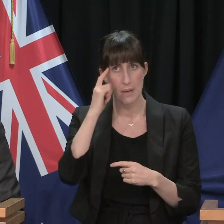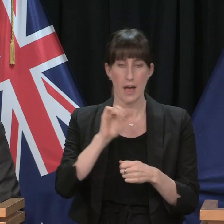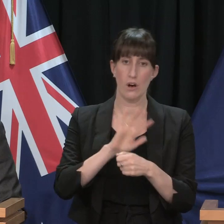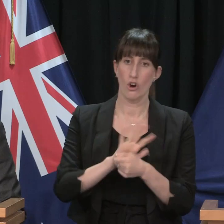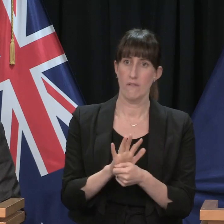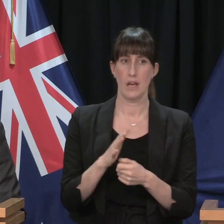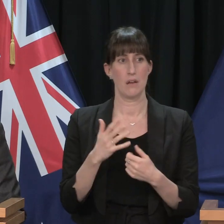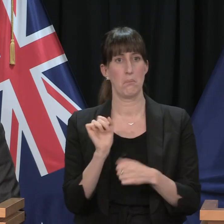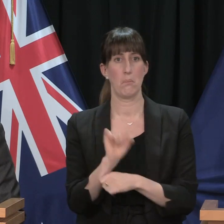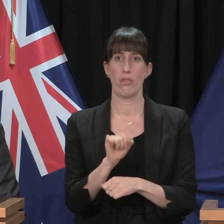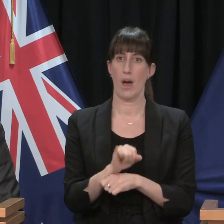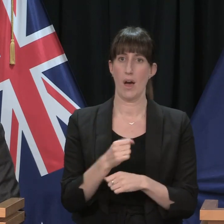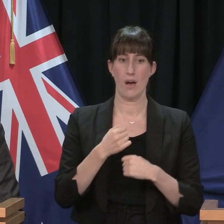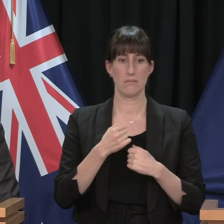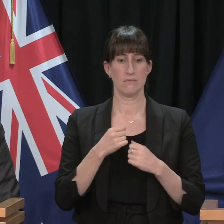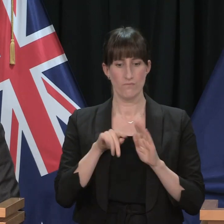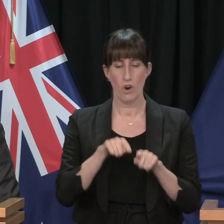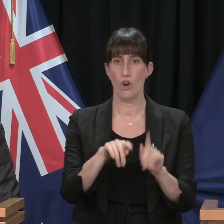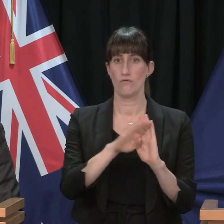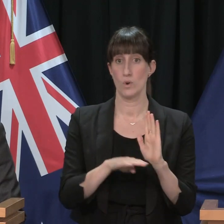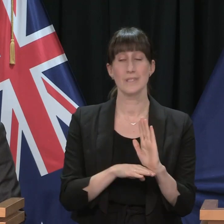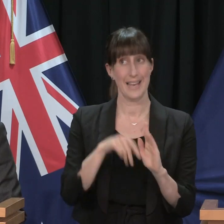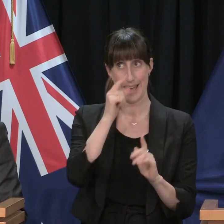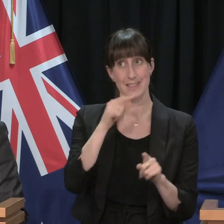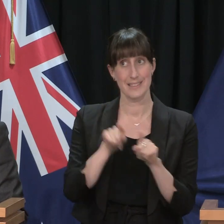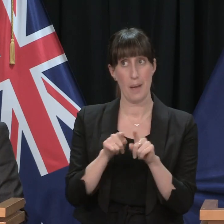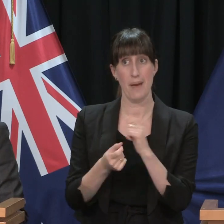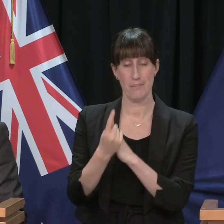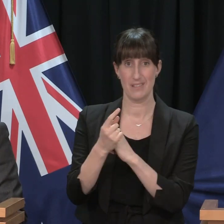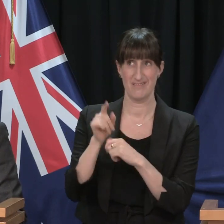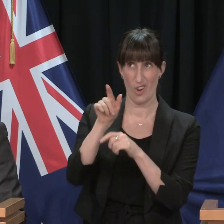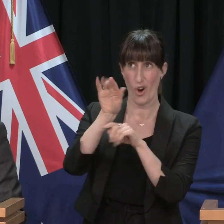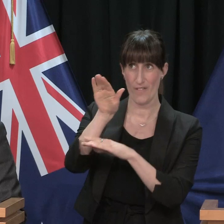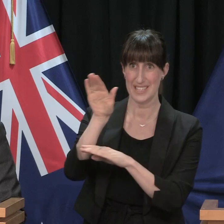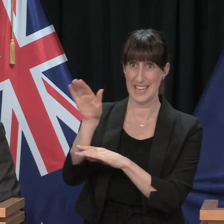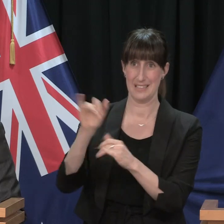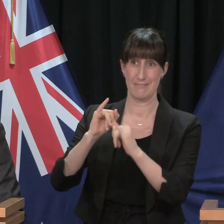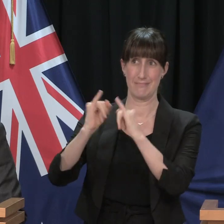complacency. If we take our eye off the ball for just a moment, this